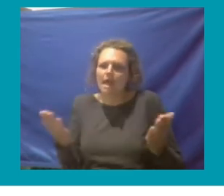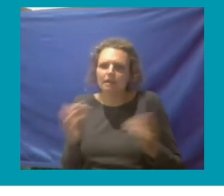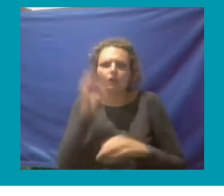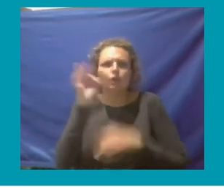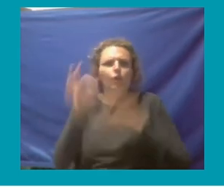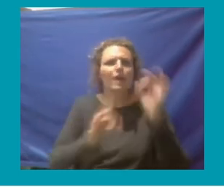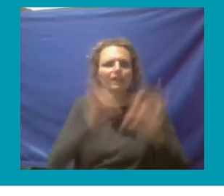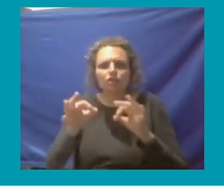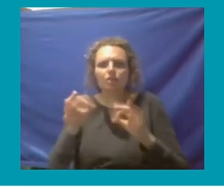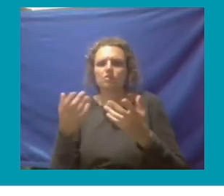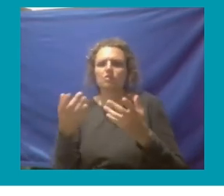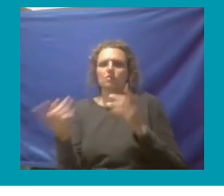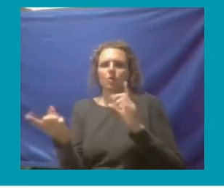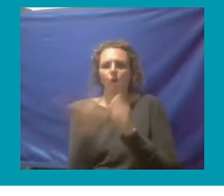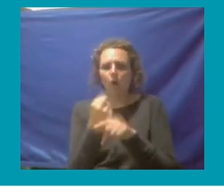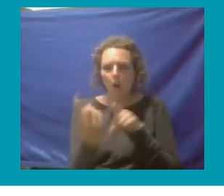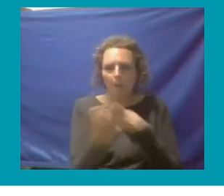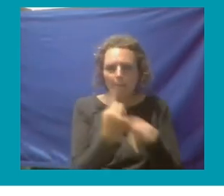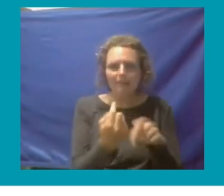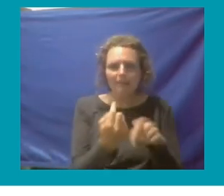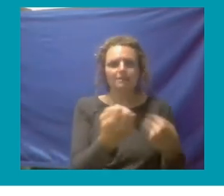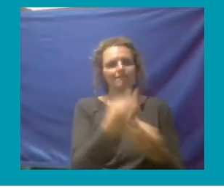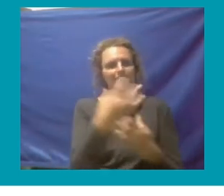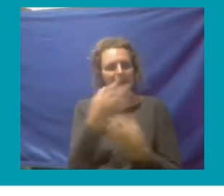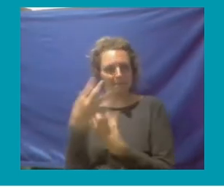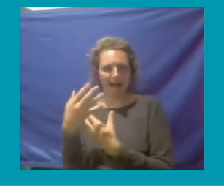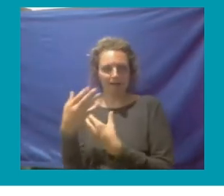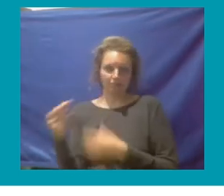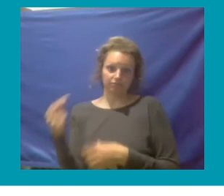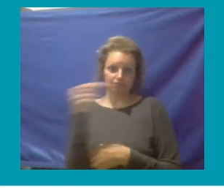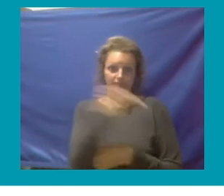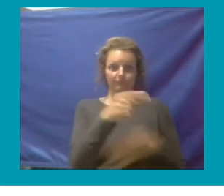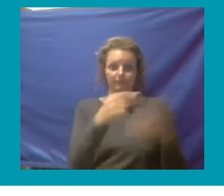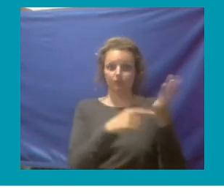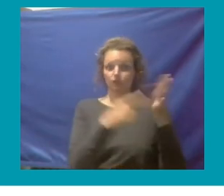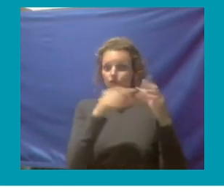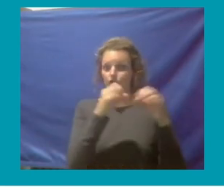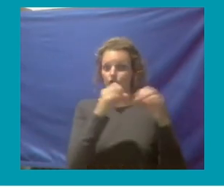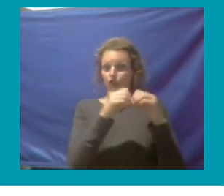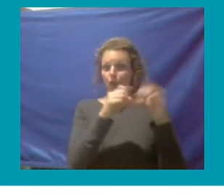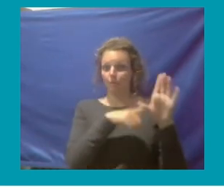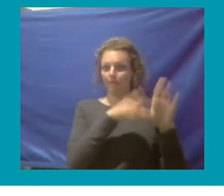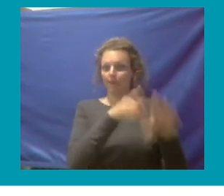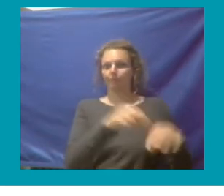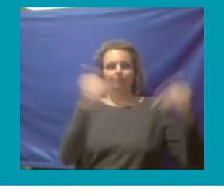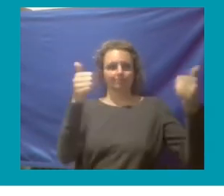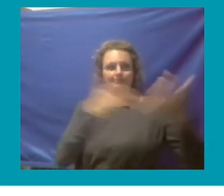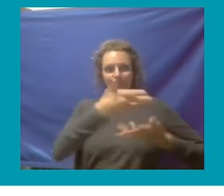conversation with us, Toby's your man, but you know, we've got a whole team of people so you know come and talk to us,